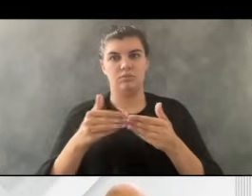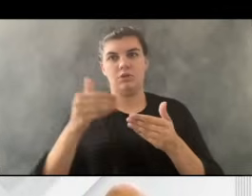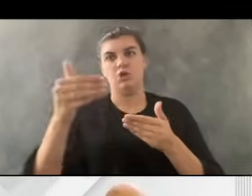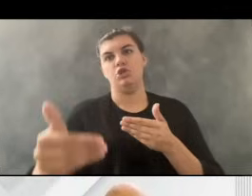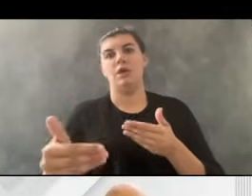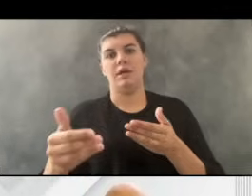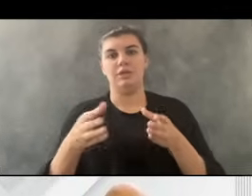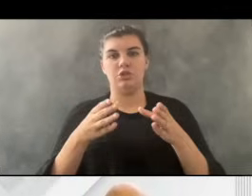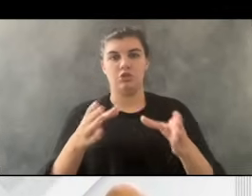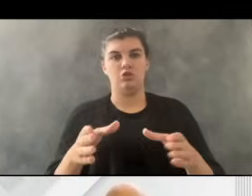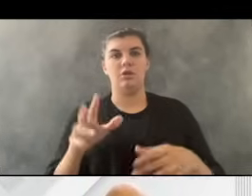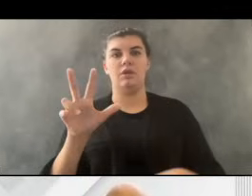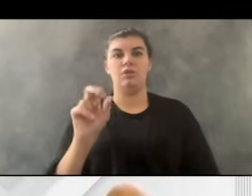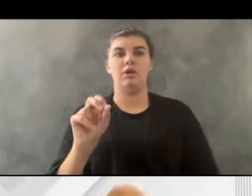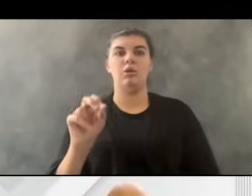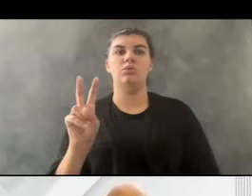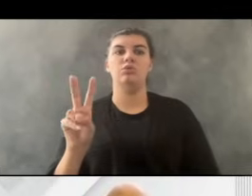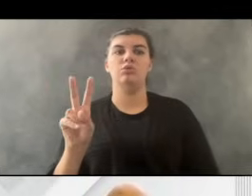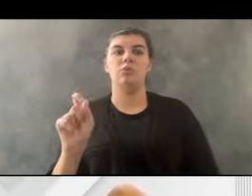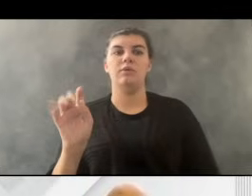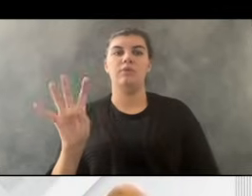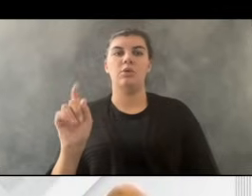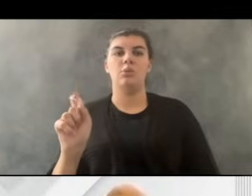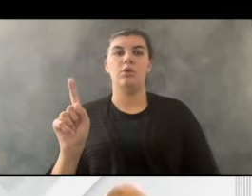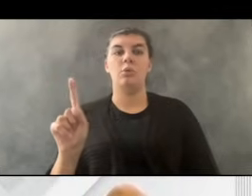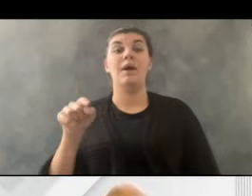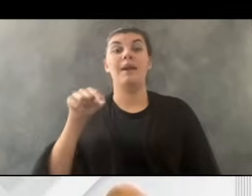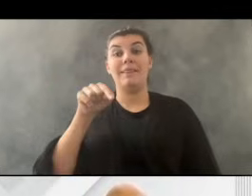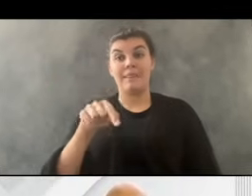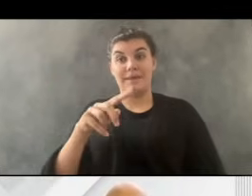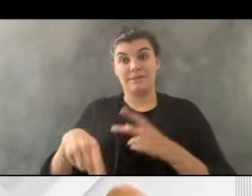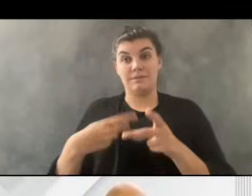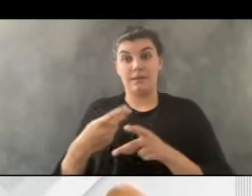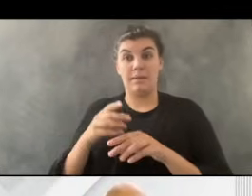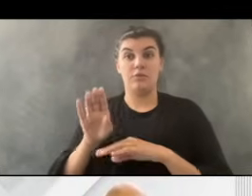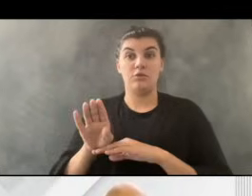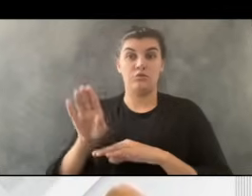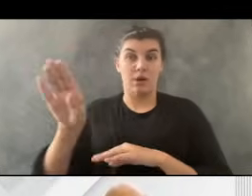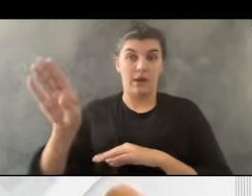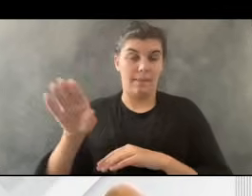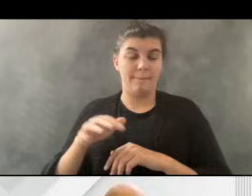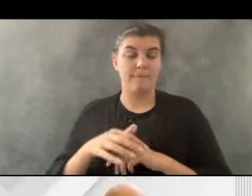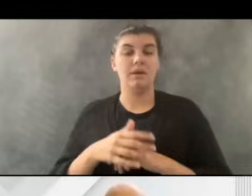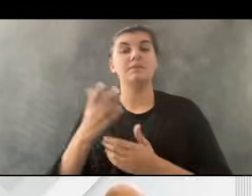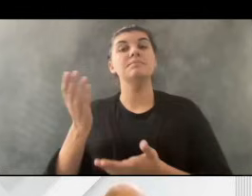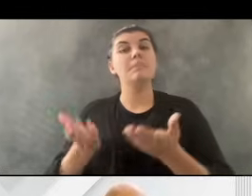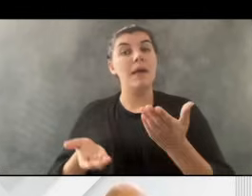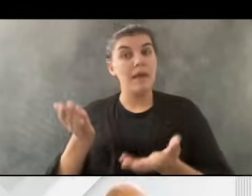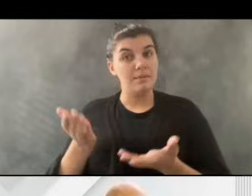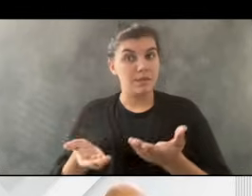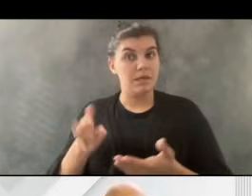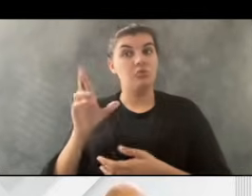R302.4.1. This type of ramp is a ramp that may be on the right-of-way, but it's